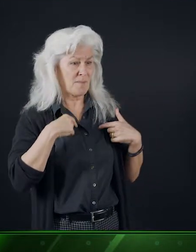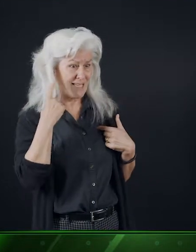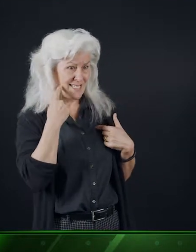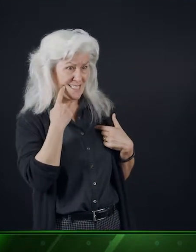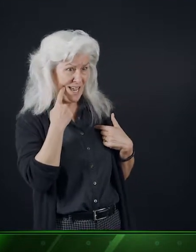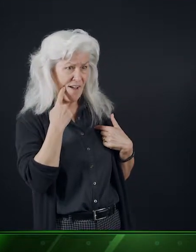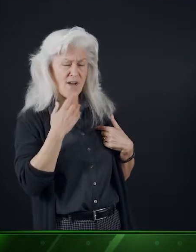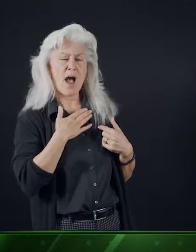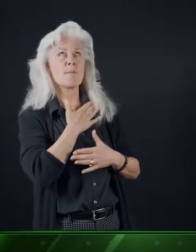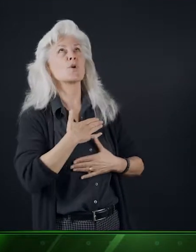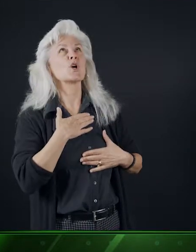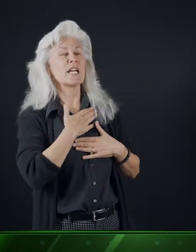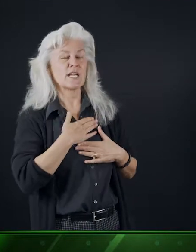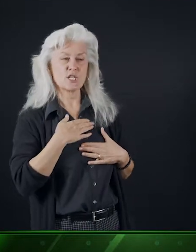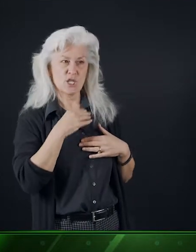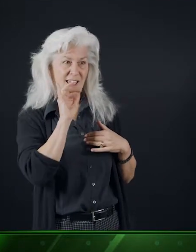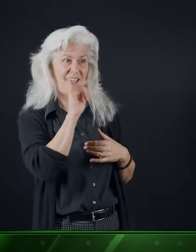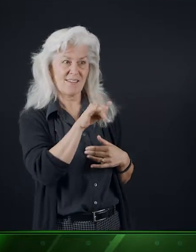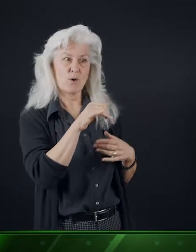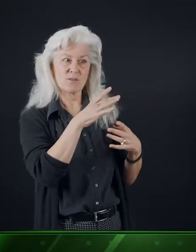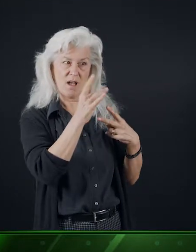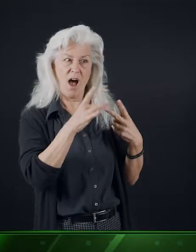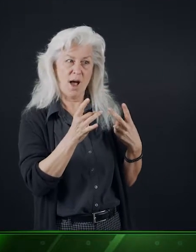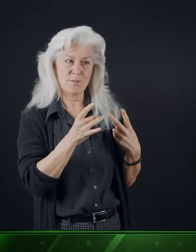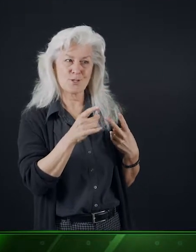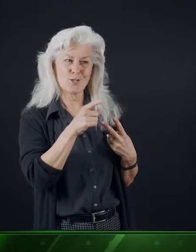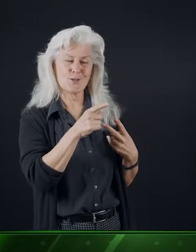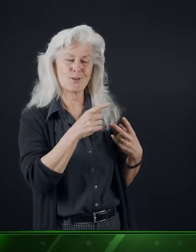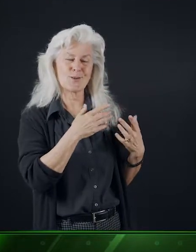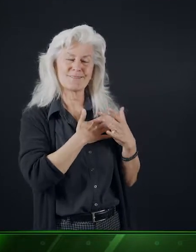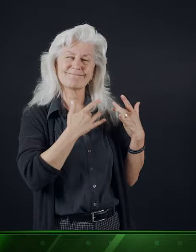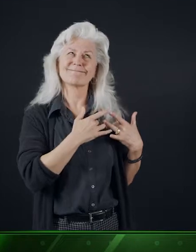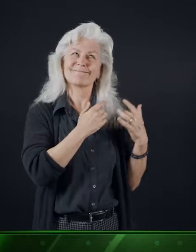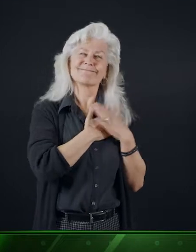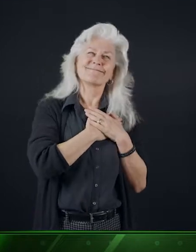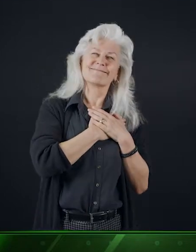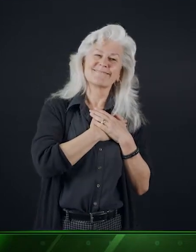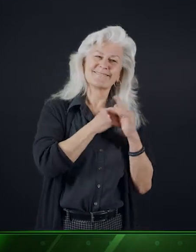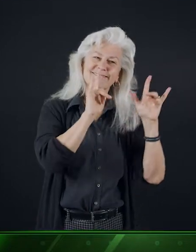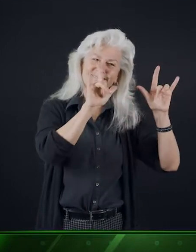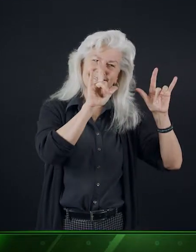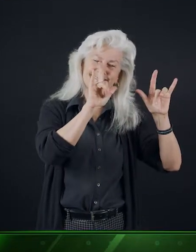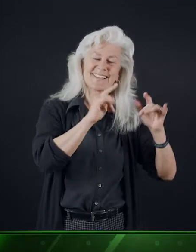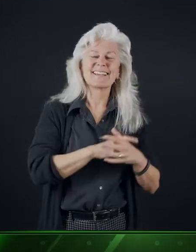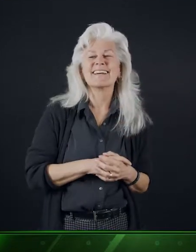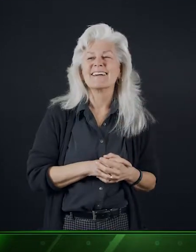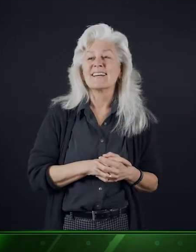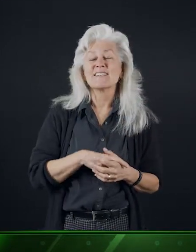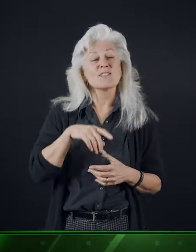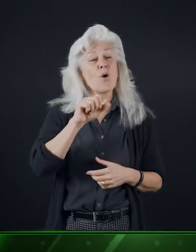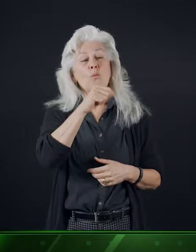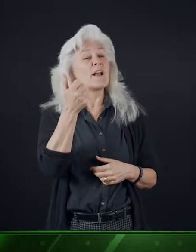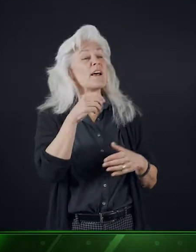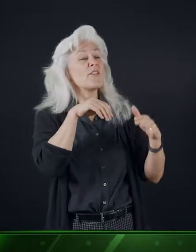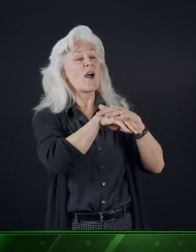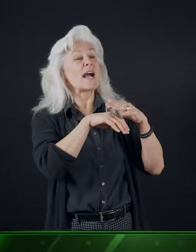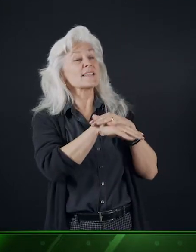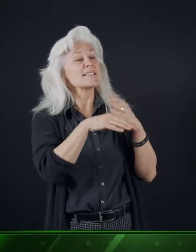A dev team truly after my own heart. So what other accessibility features will we see in Halo Infinite?